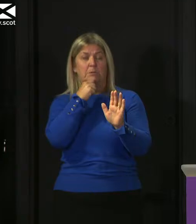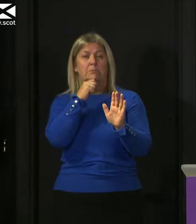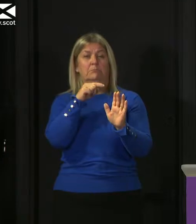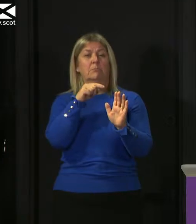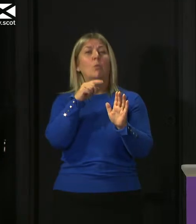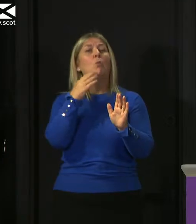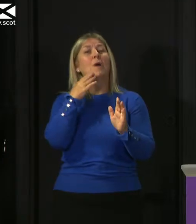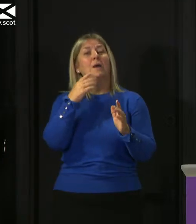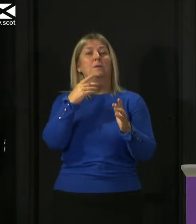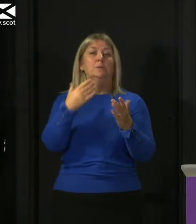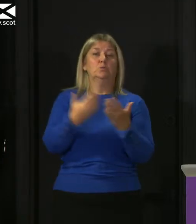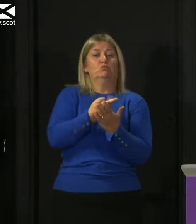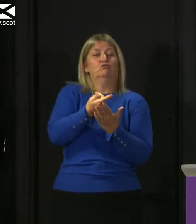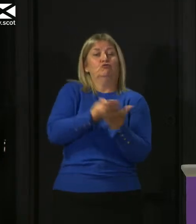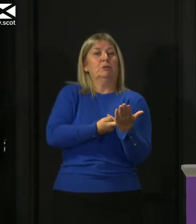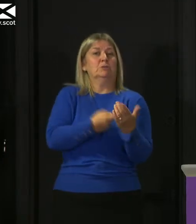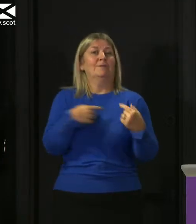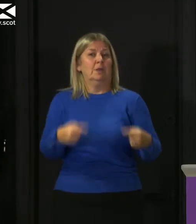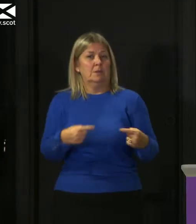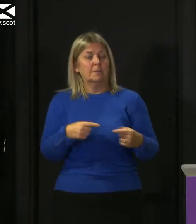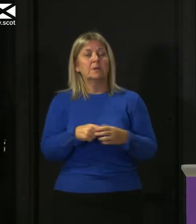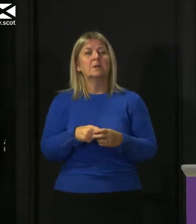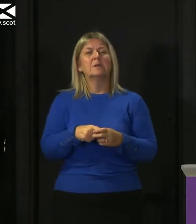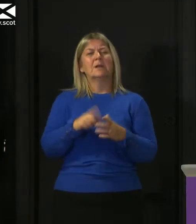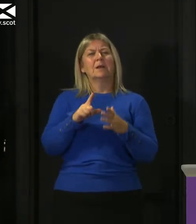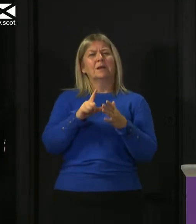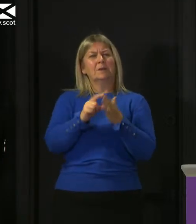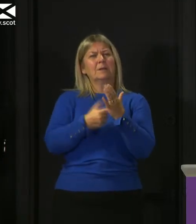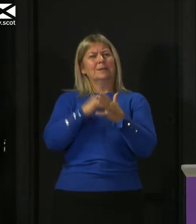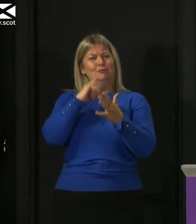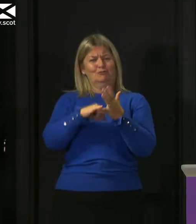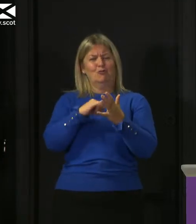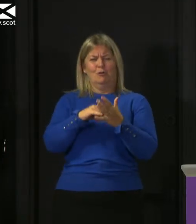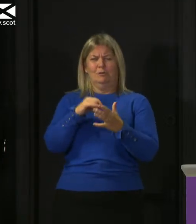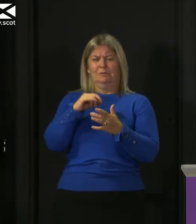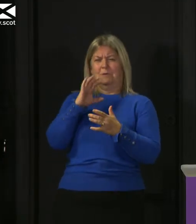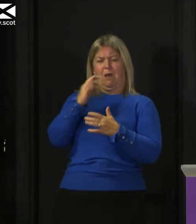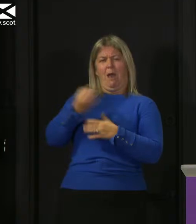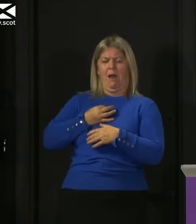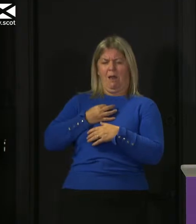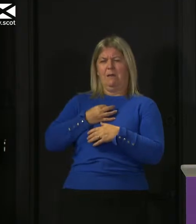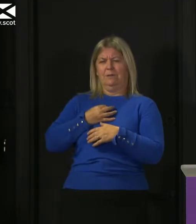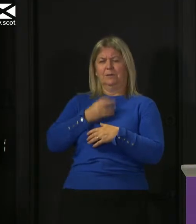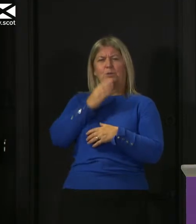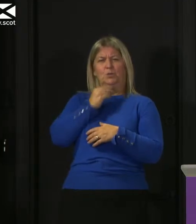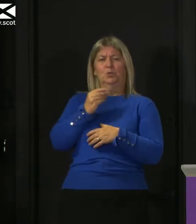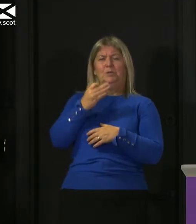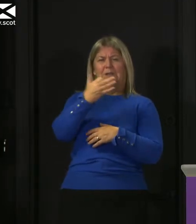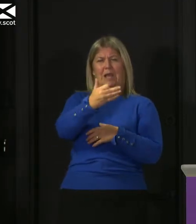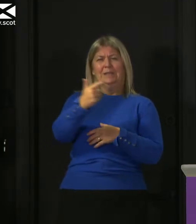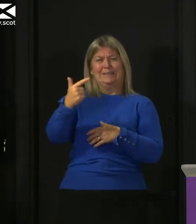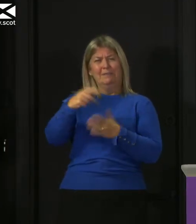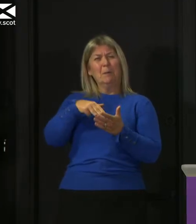as I understand it, DR is asking us to use the £97 million that came in consequentials for arts